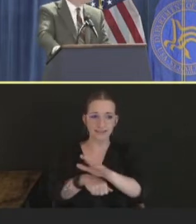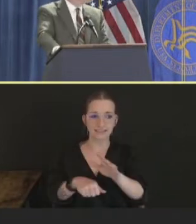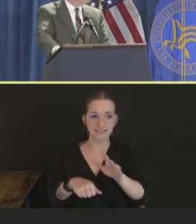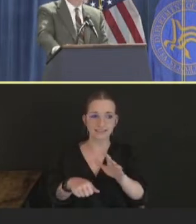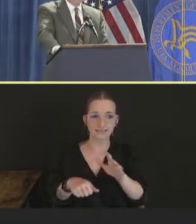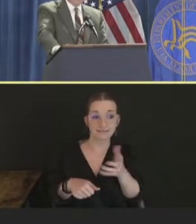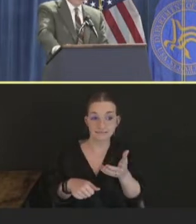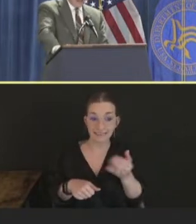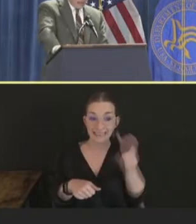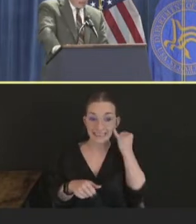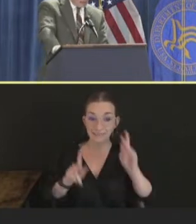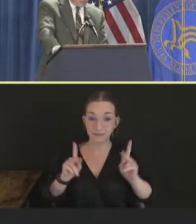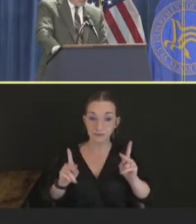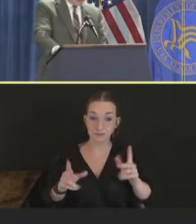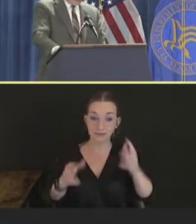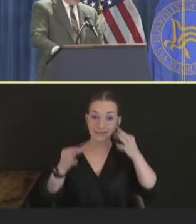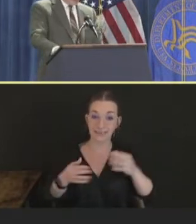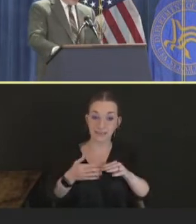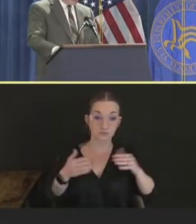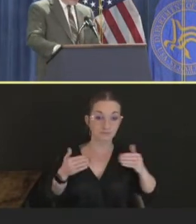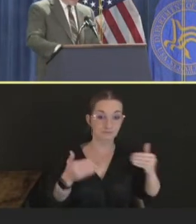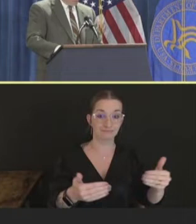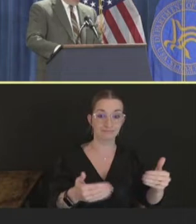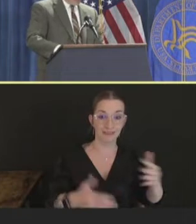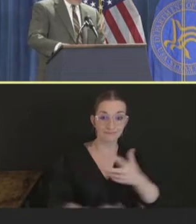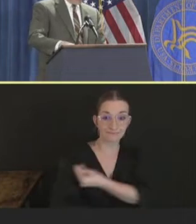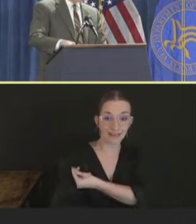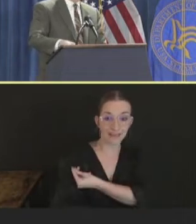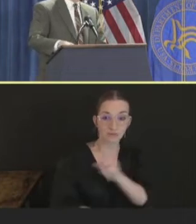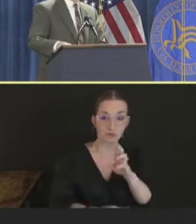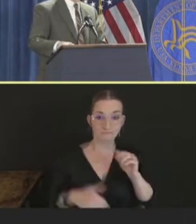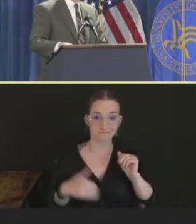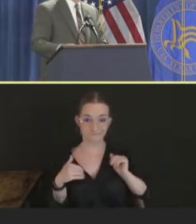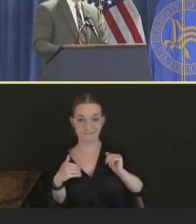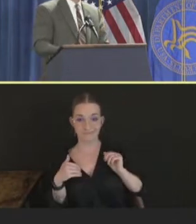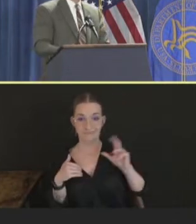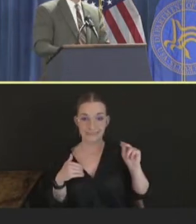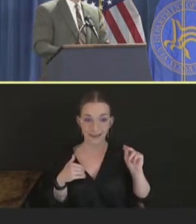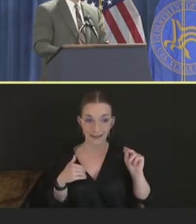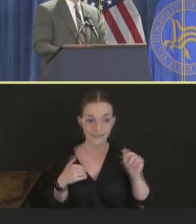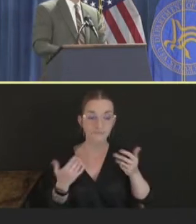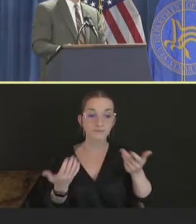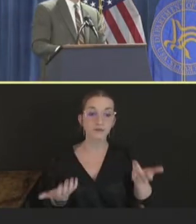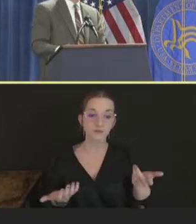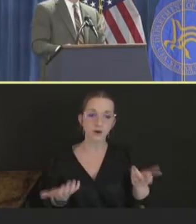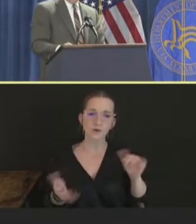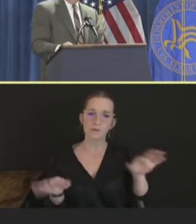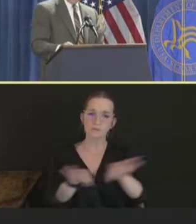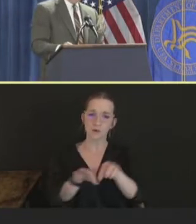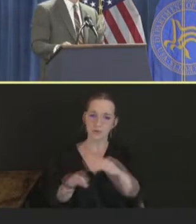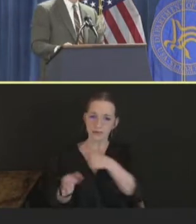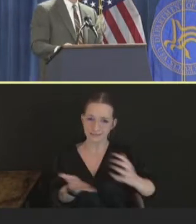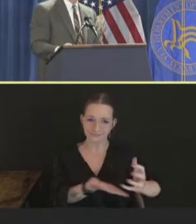or not. And it's important to be able to collect data in such a way that we understand what we're